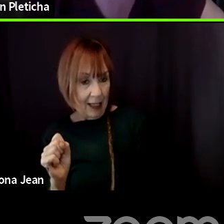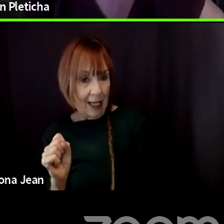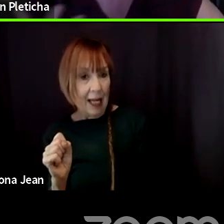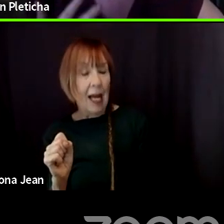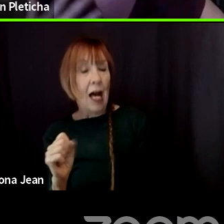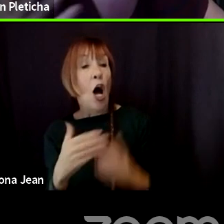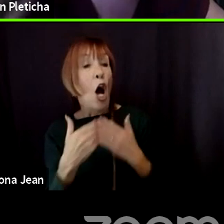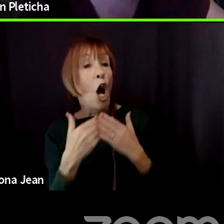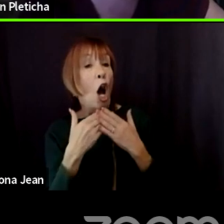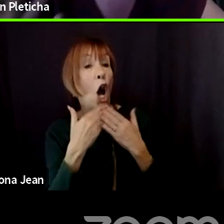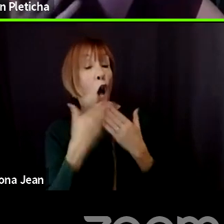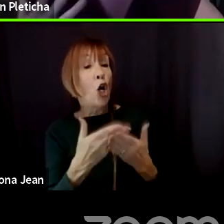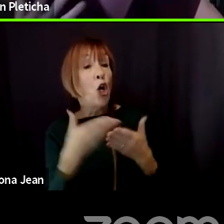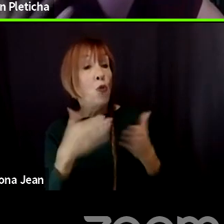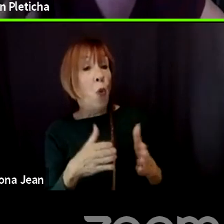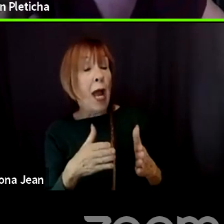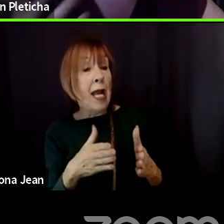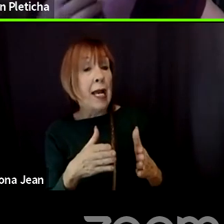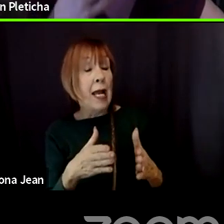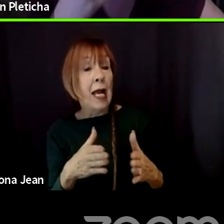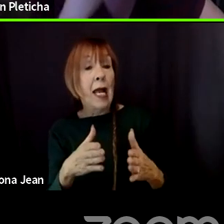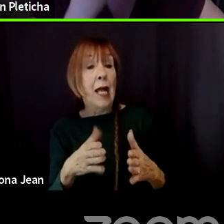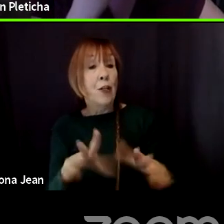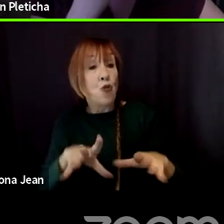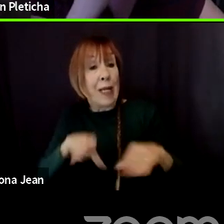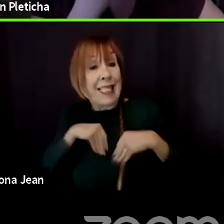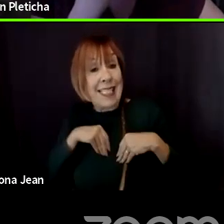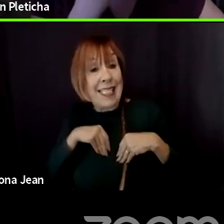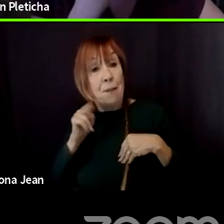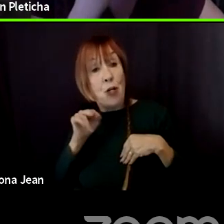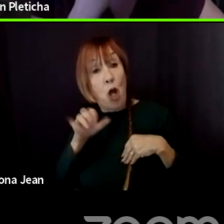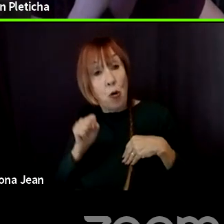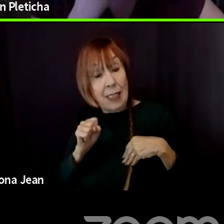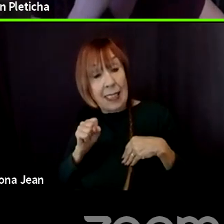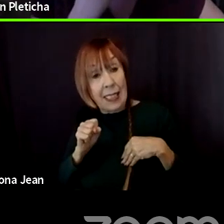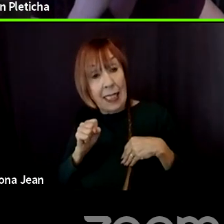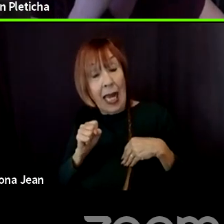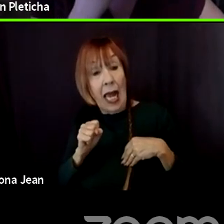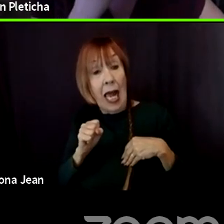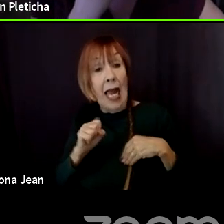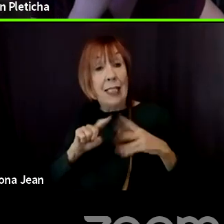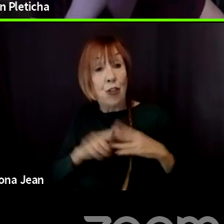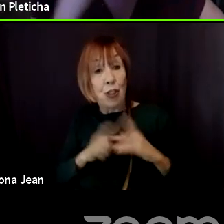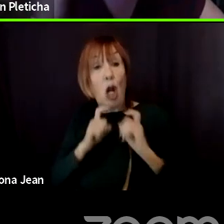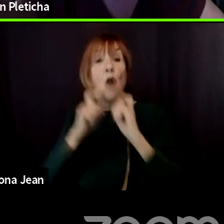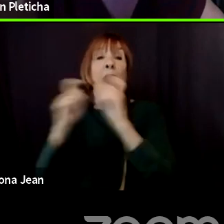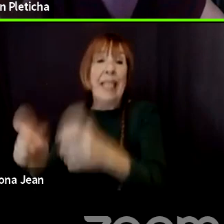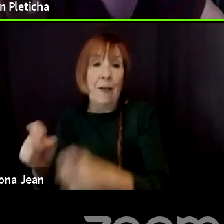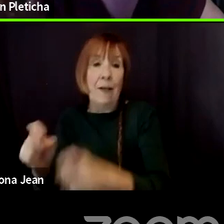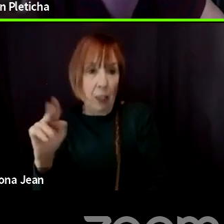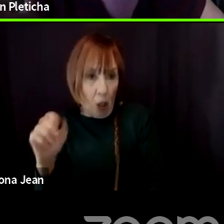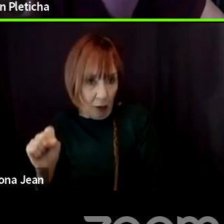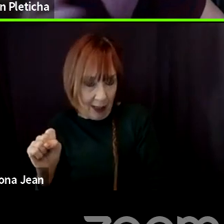'cause it'll make you understand how it's working. Yeah. And it's been touched on a little